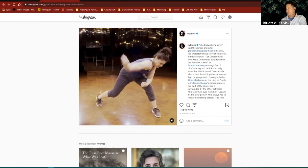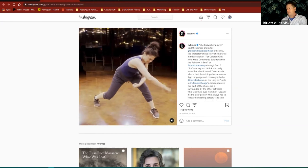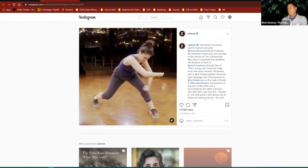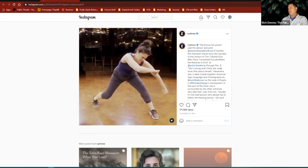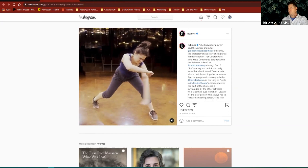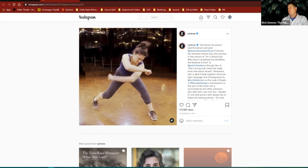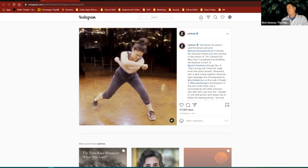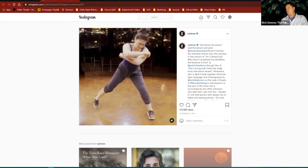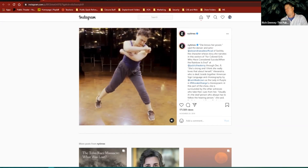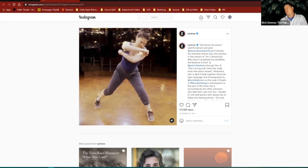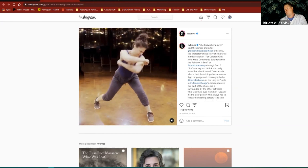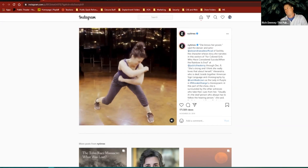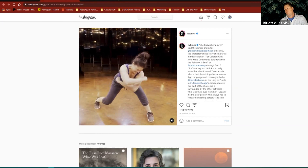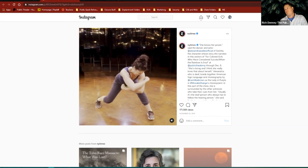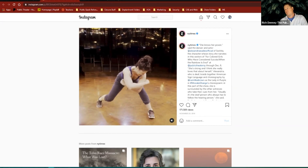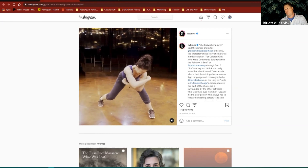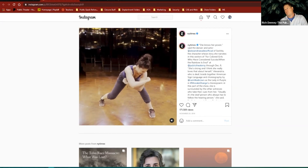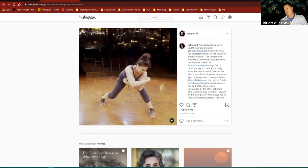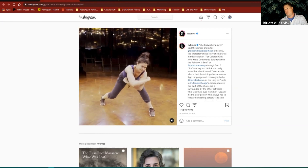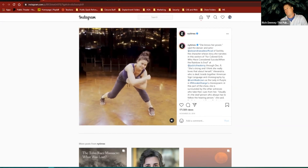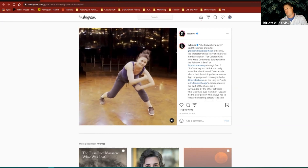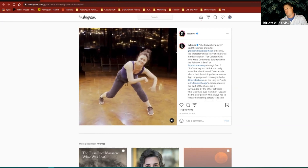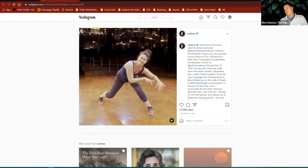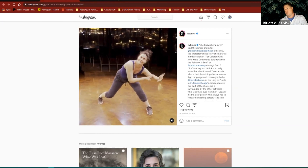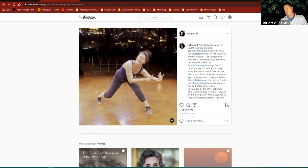hold the booming half caste Searing Eagle in a bear hug.